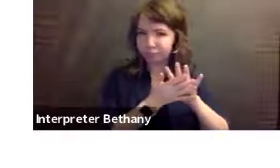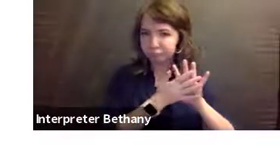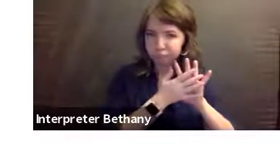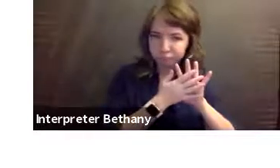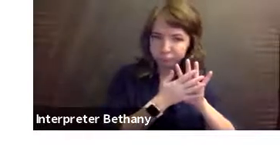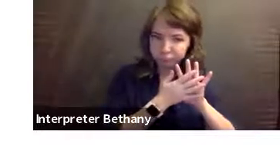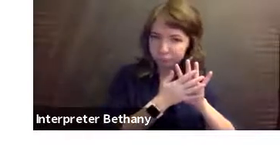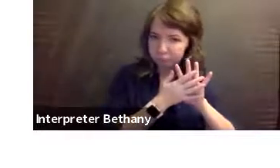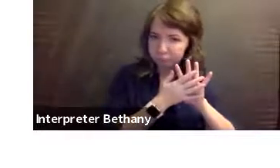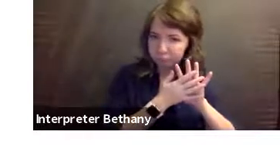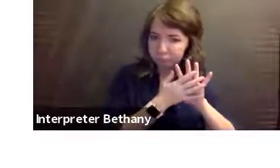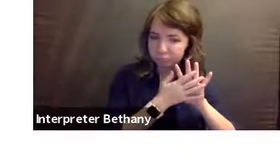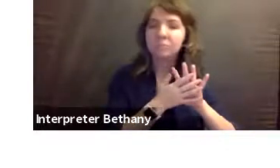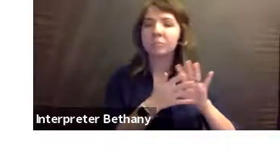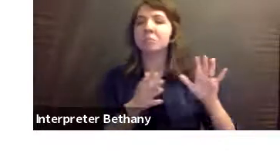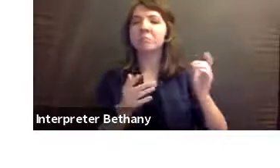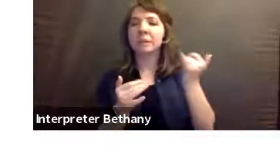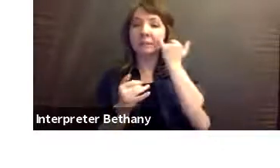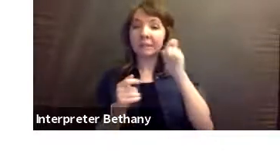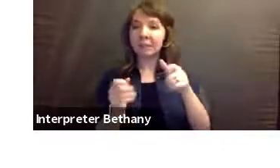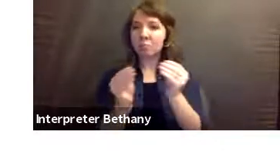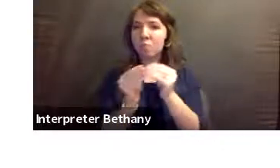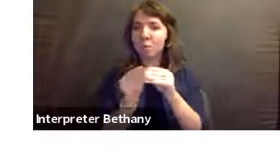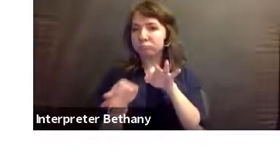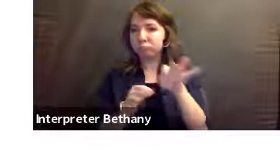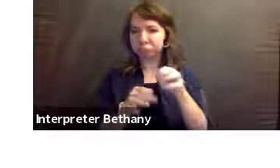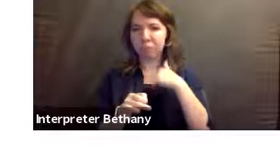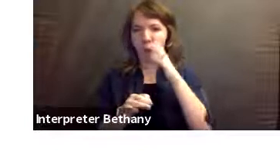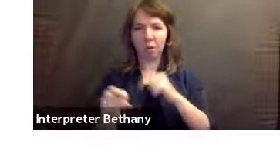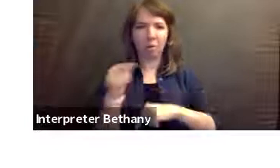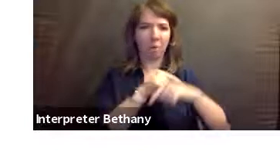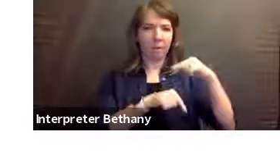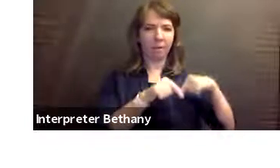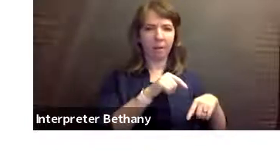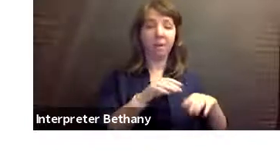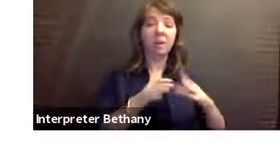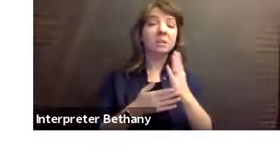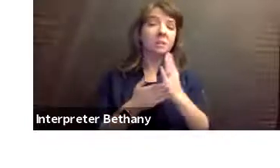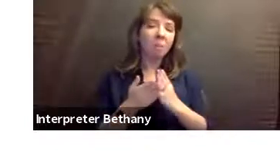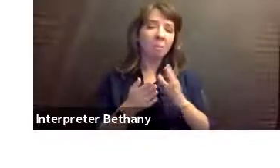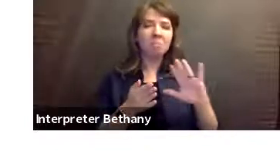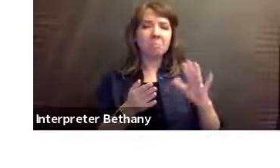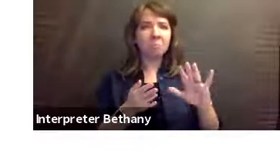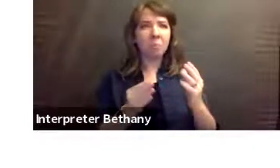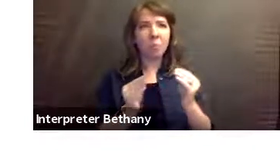Linda Kobashigawa: Detail, I will go back in there. So some of the newish are actually some of this is not new.